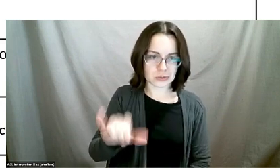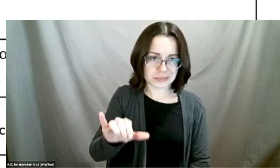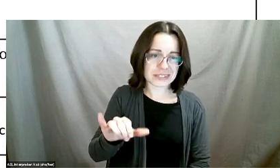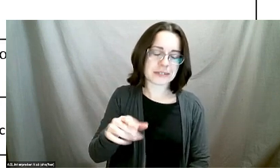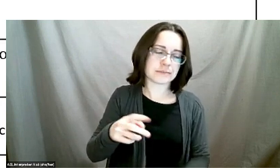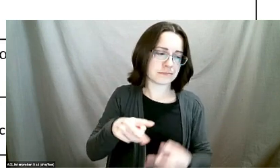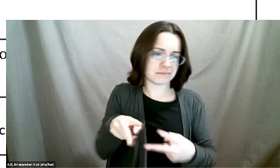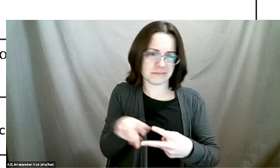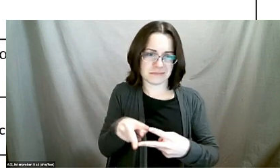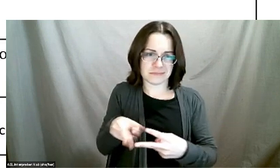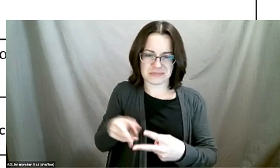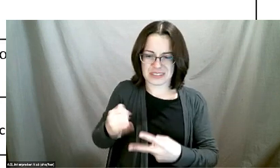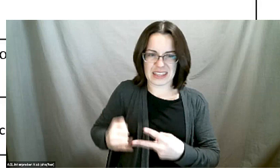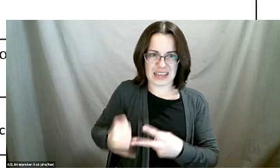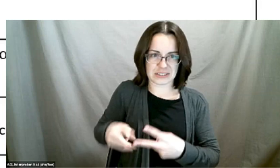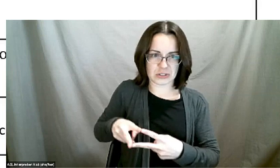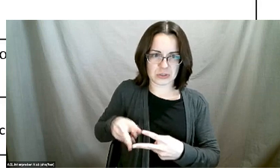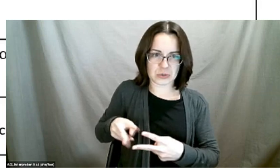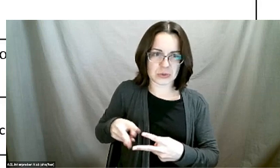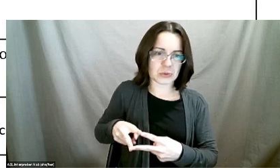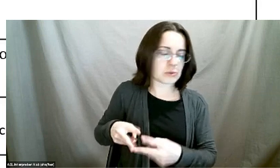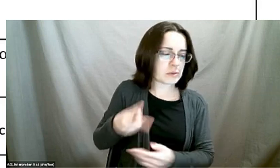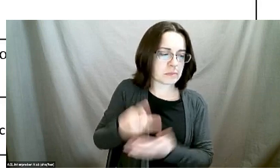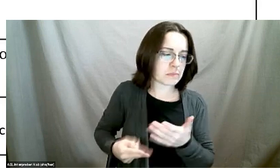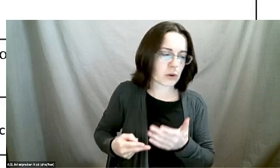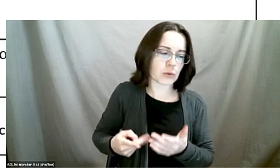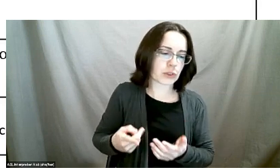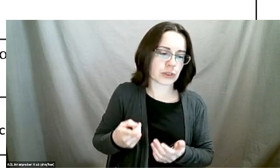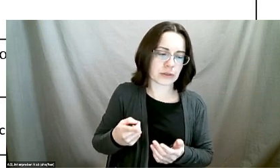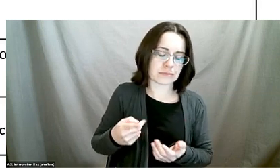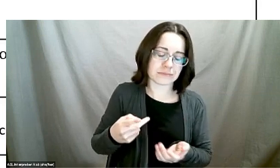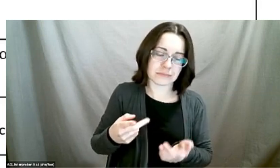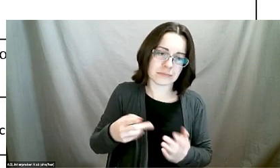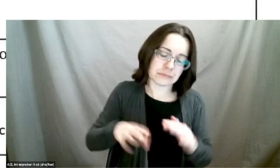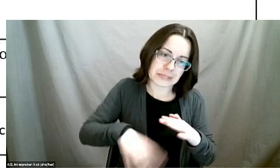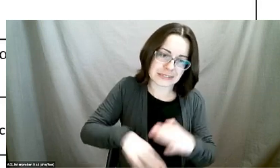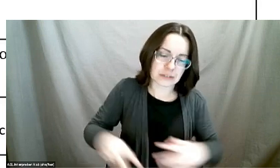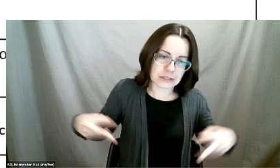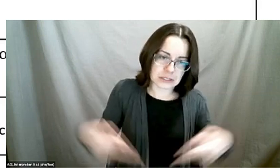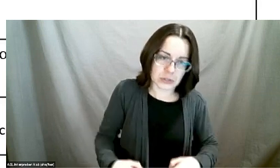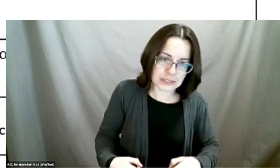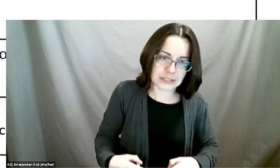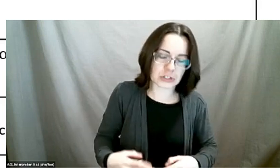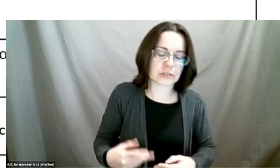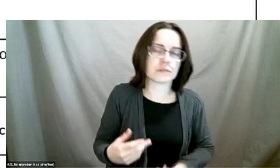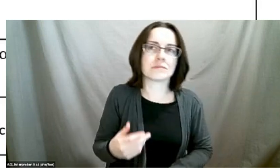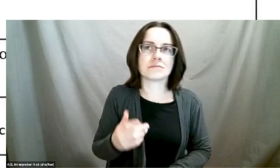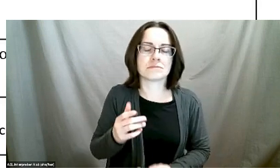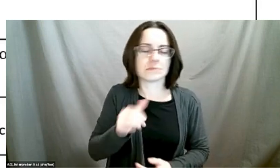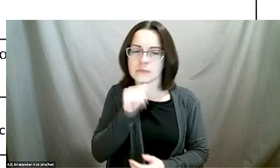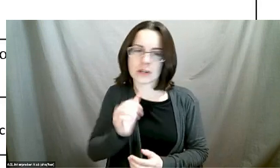first-line for menstrual management. And in our state, we're required to get court order or